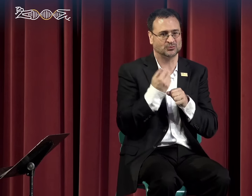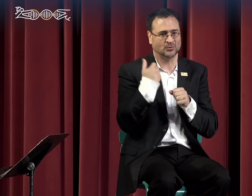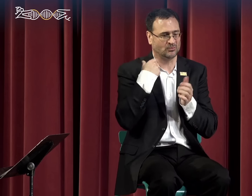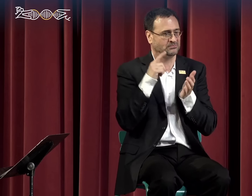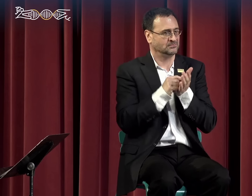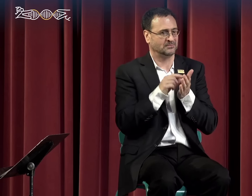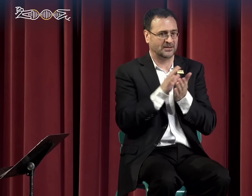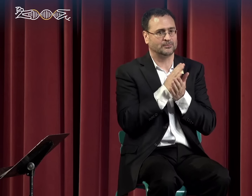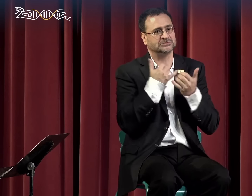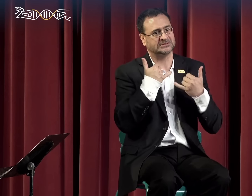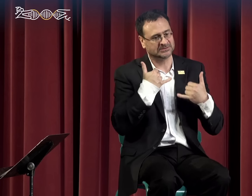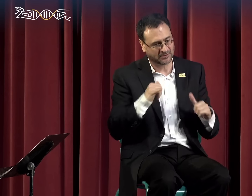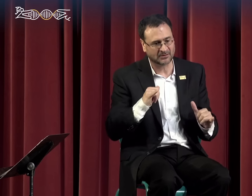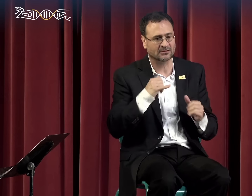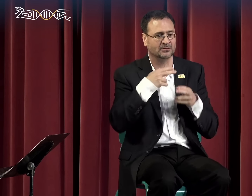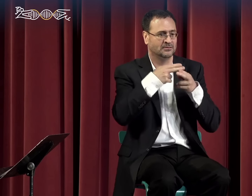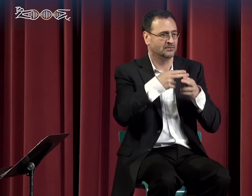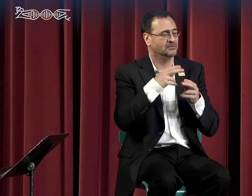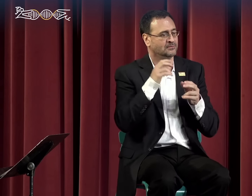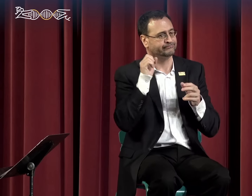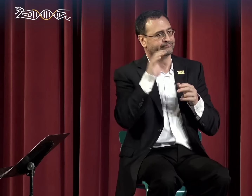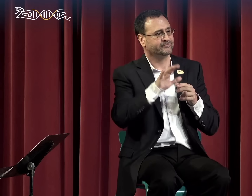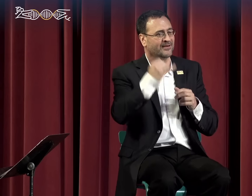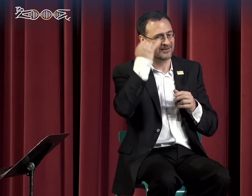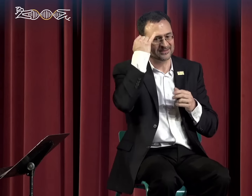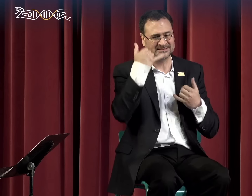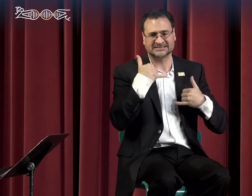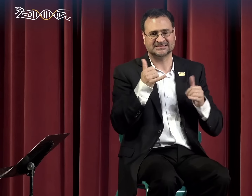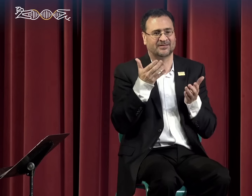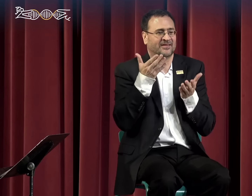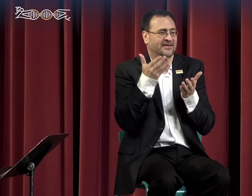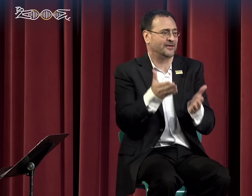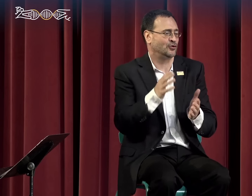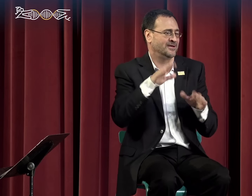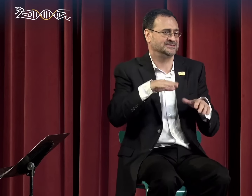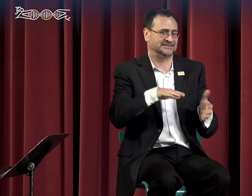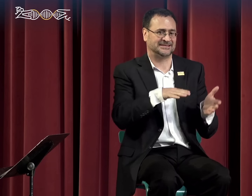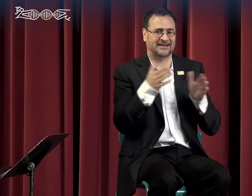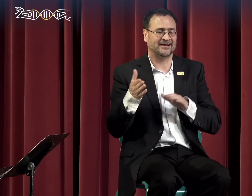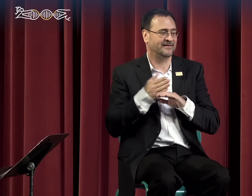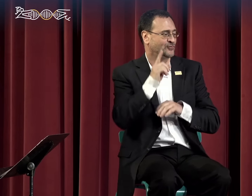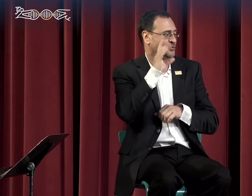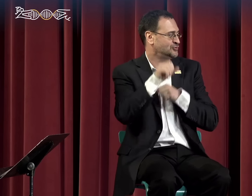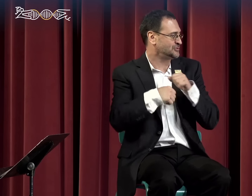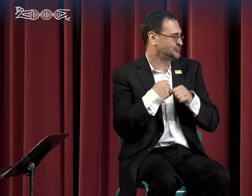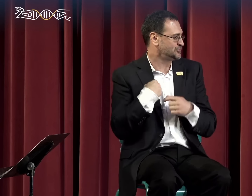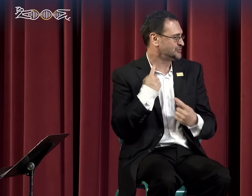Recent pains published about the idea that Deaf people produce Deaf children,